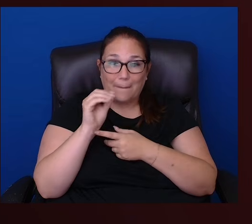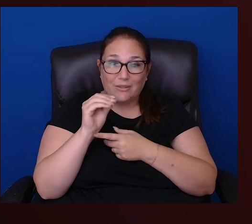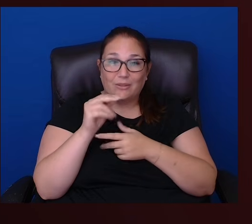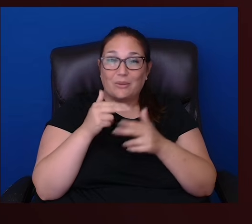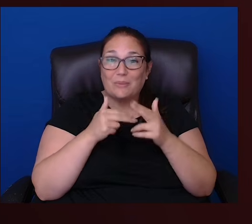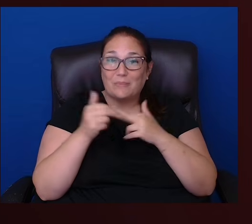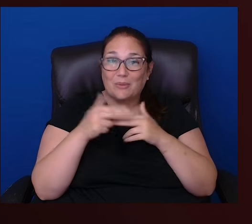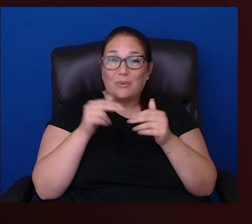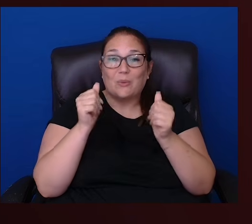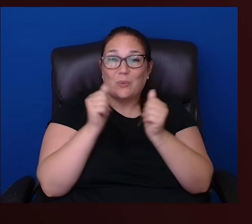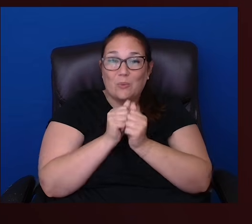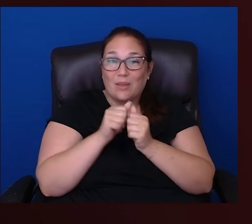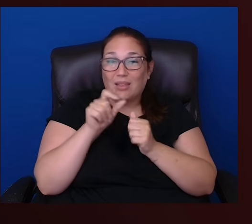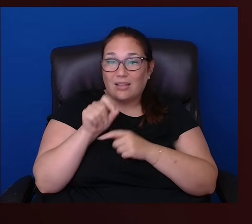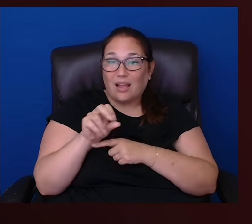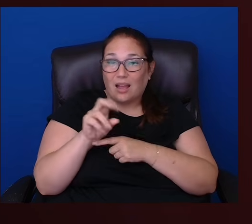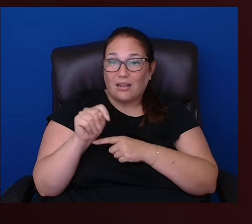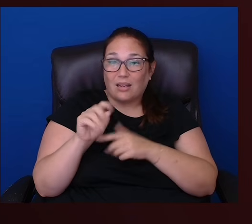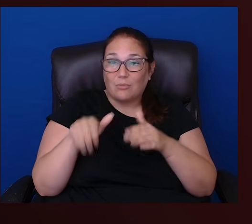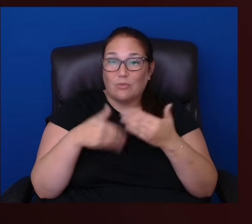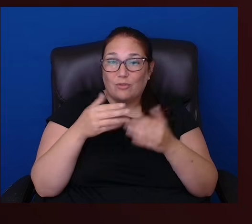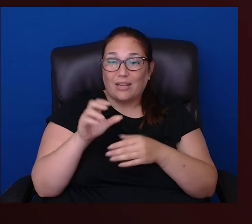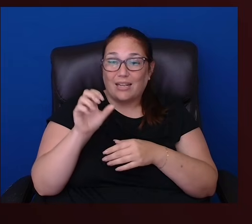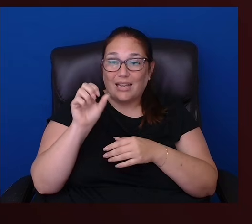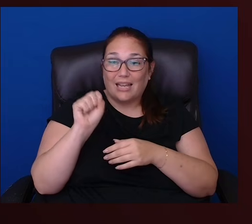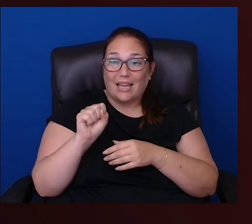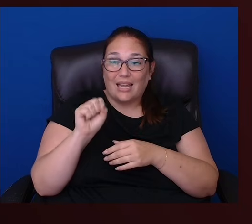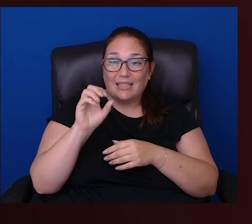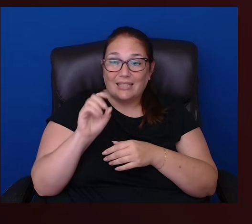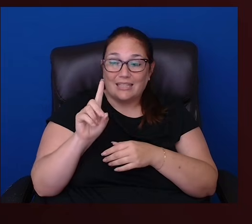.NET, providing SDKs with.NET, and considering